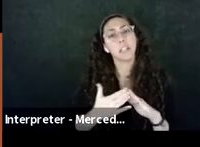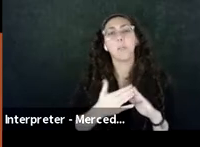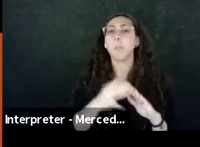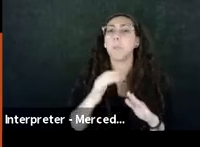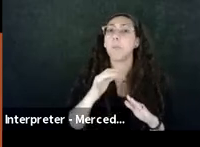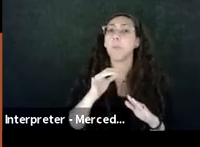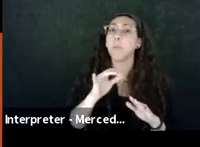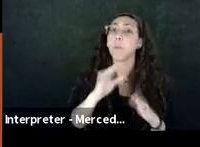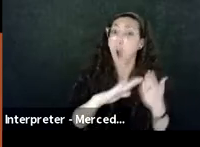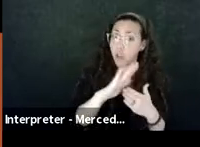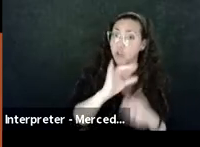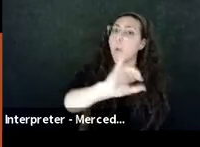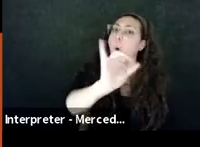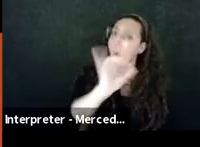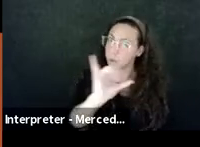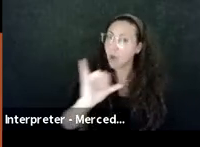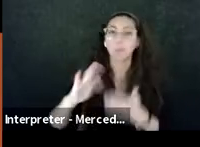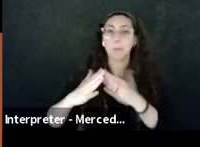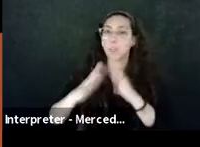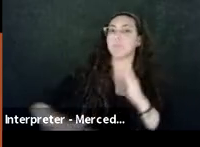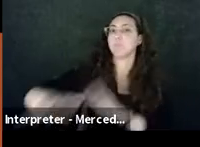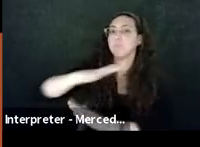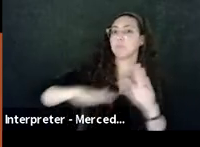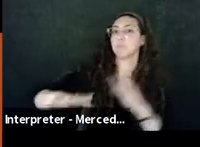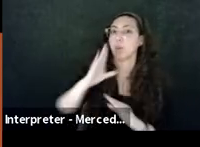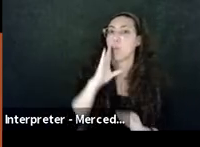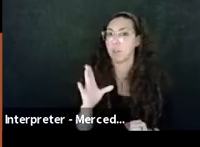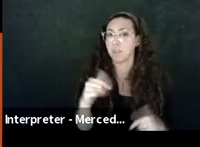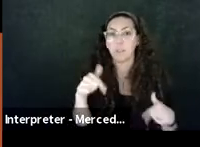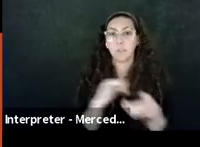Natalie Chavez: Because this is going to be a huge partnership between Fresno City and our community providers. And so we're